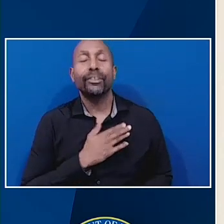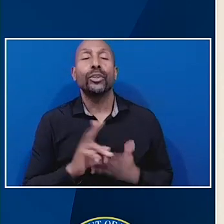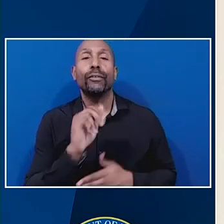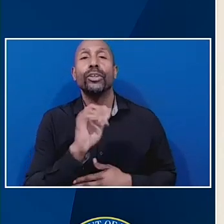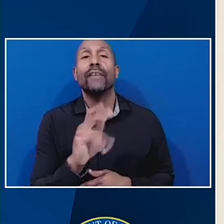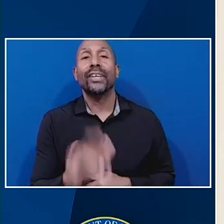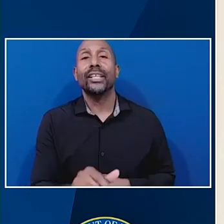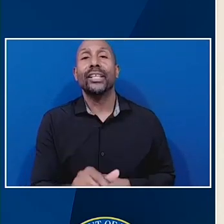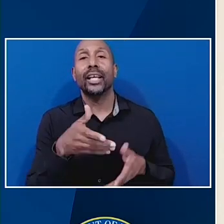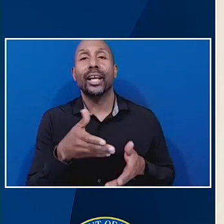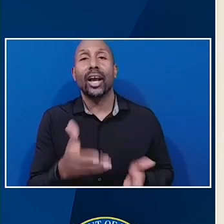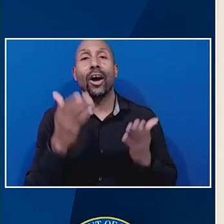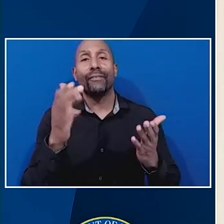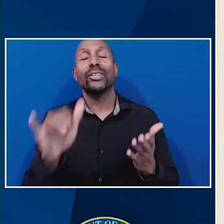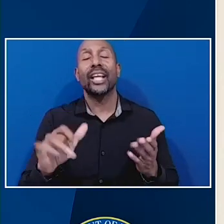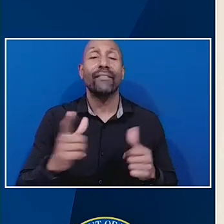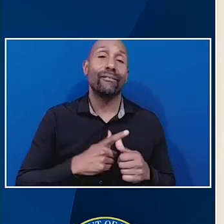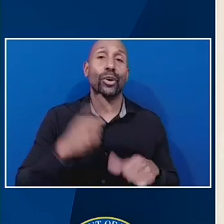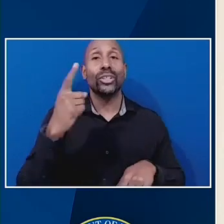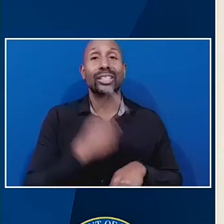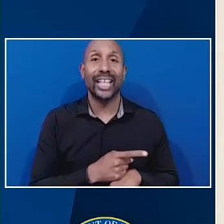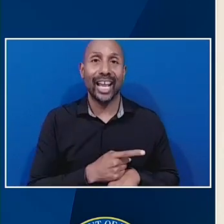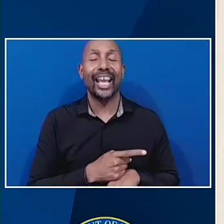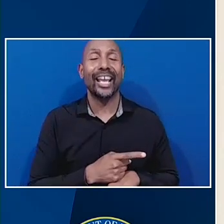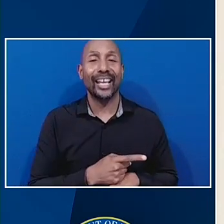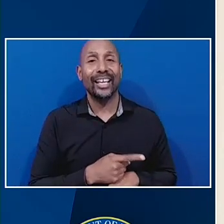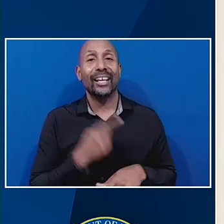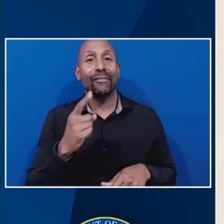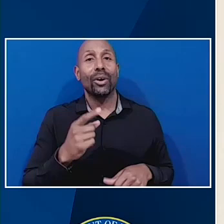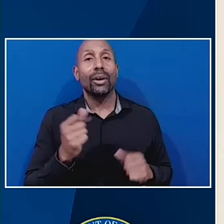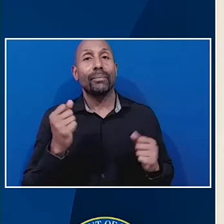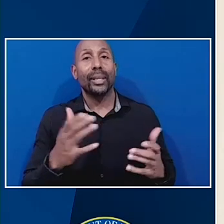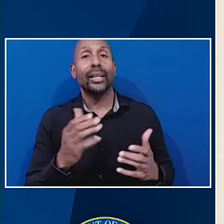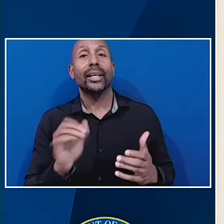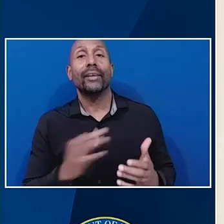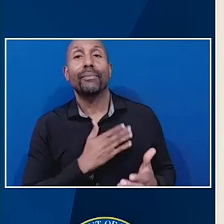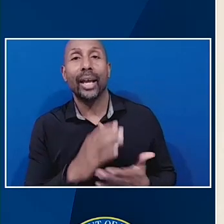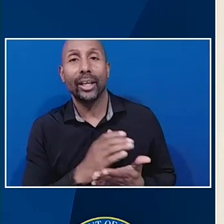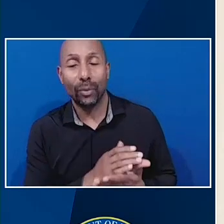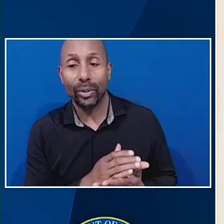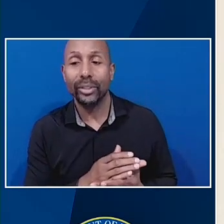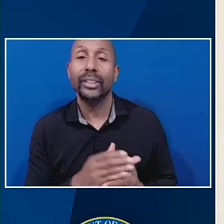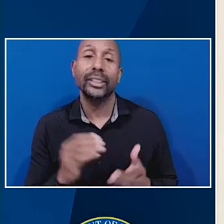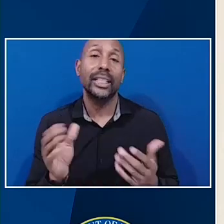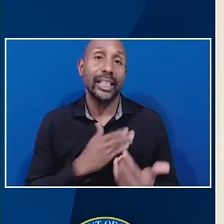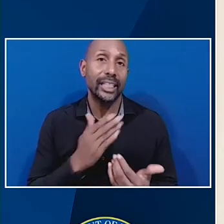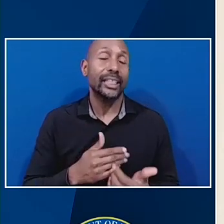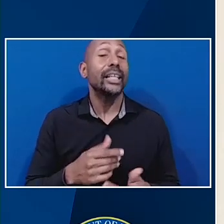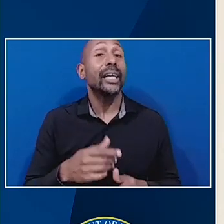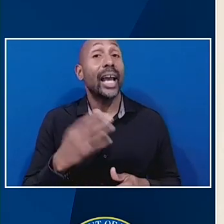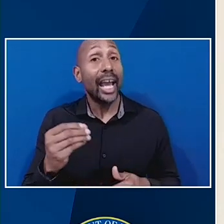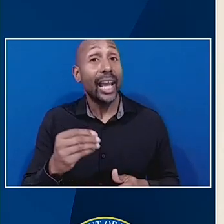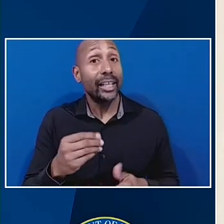I have an easy and cost-effective way to ensure I have the right materials that I need by the first day of classes, without